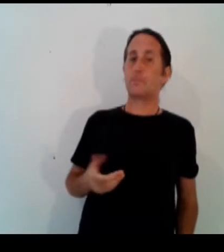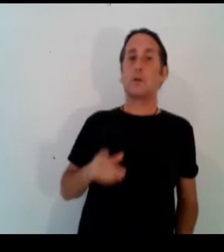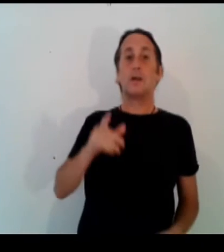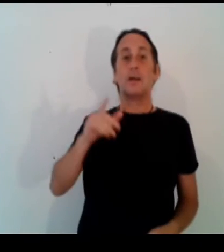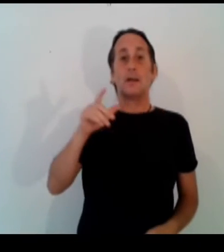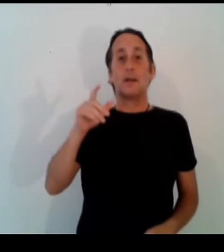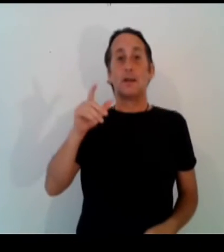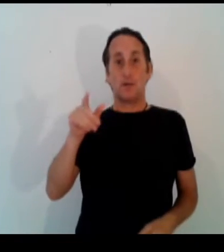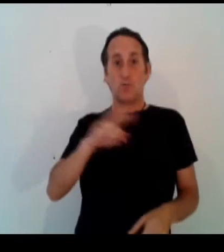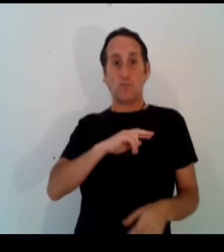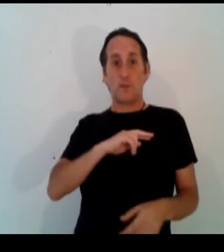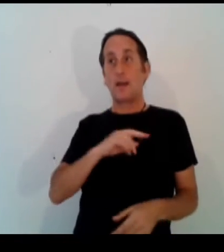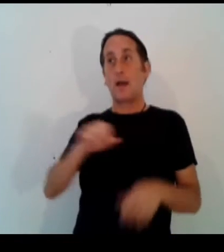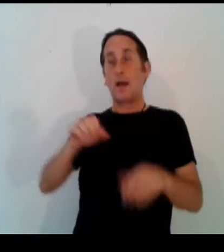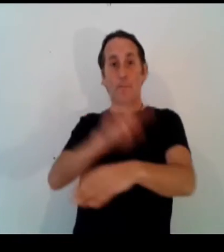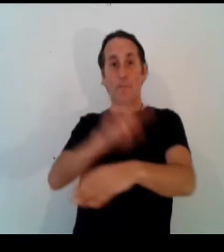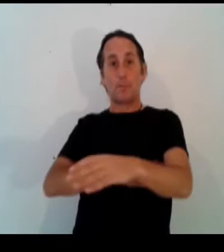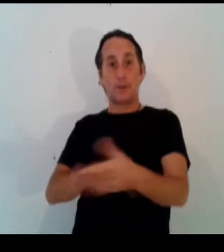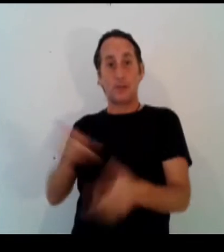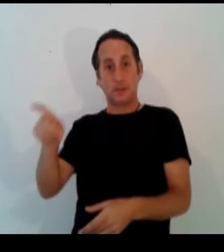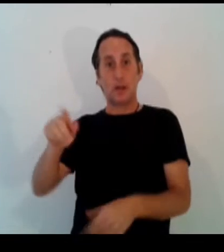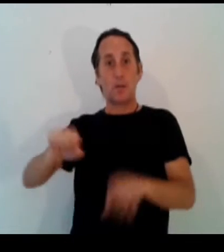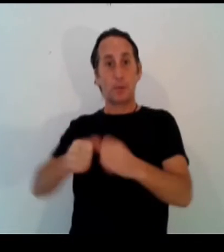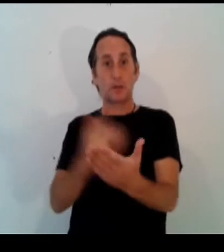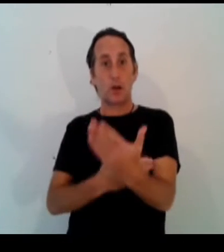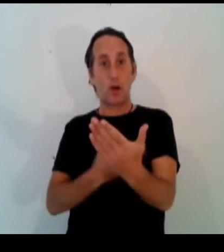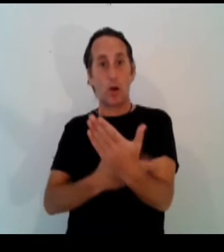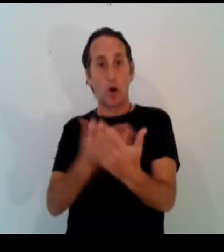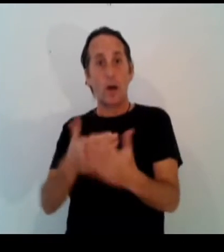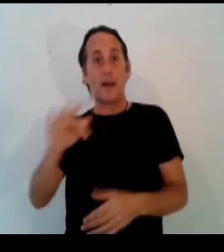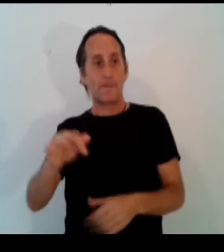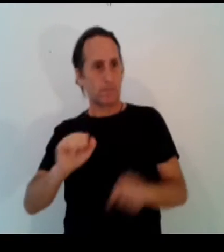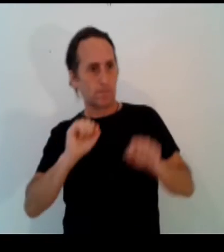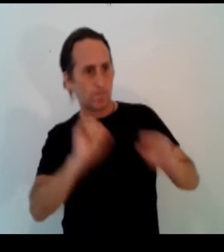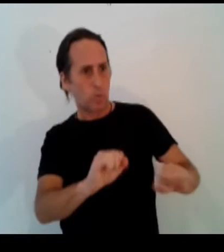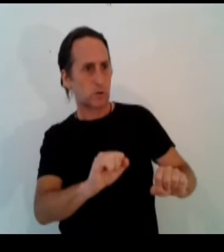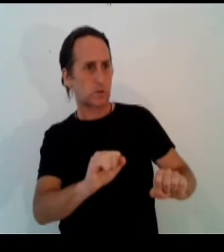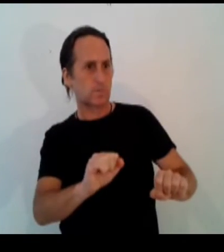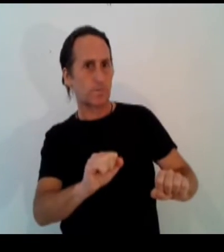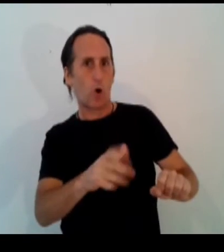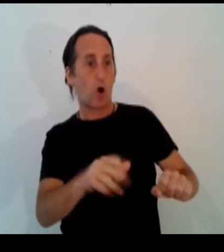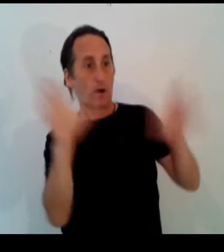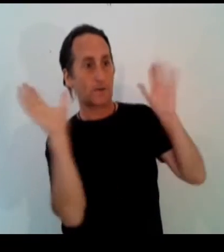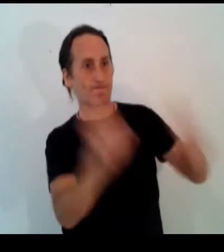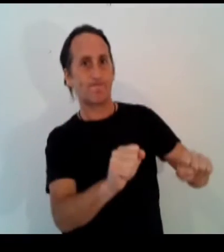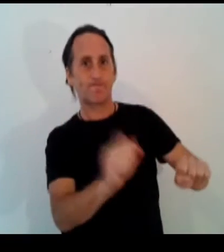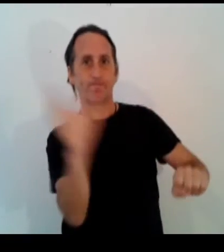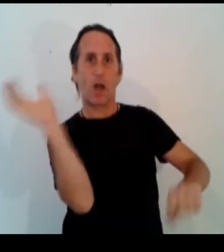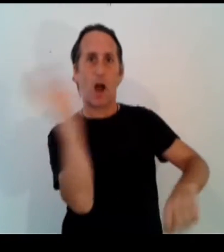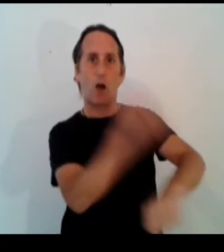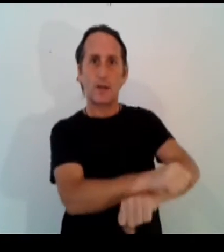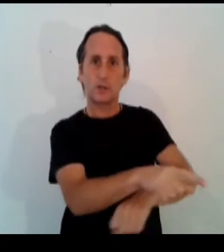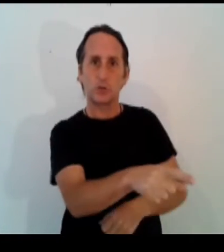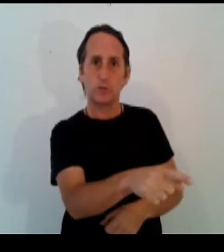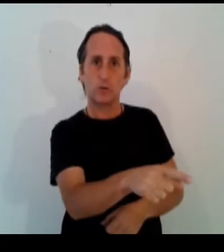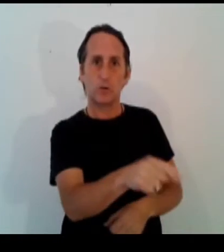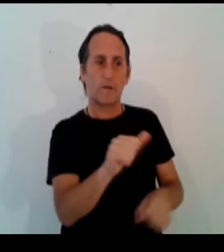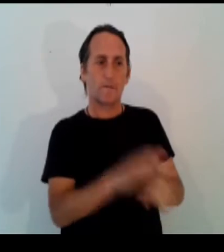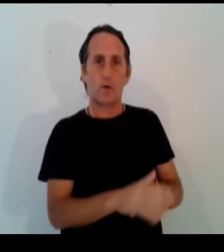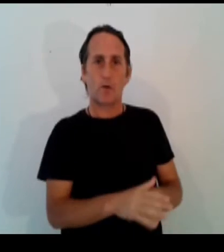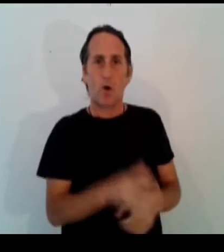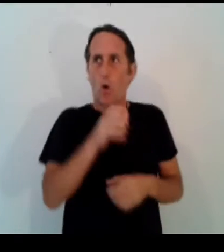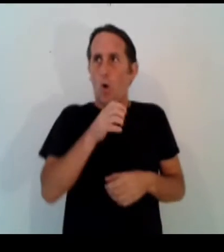In fact it is the policeman who is breaking the law if he assaults you for not giving your name,